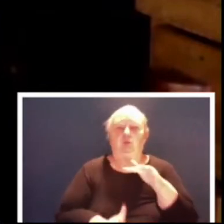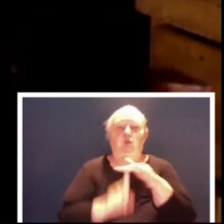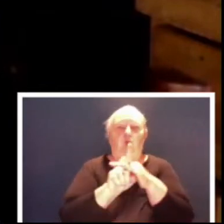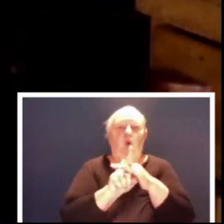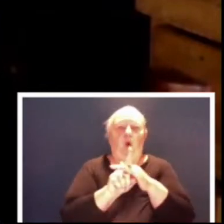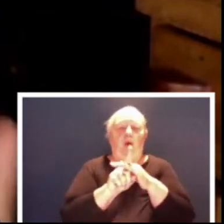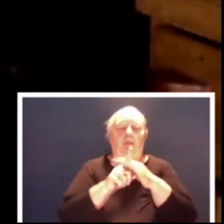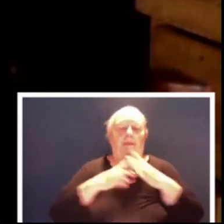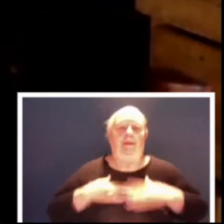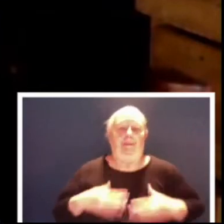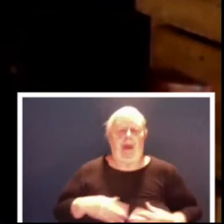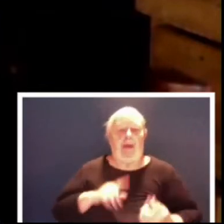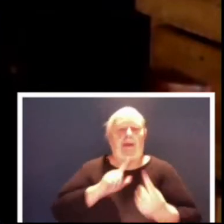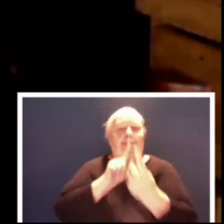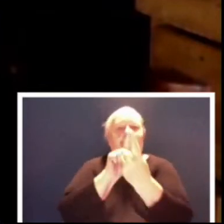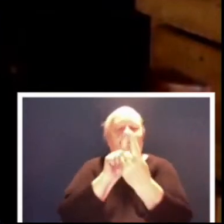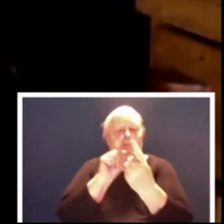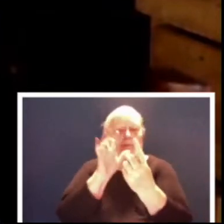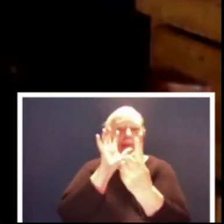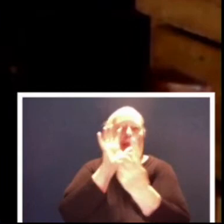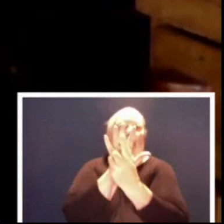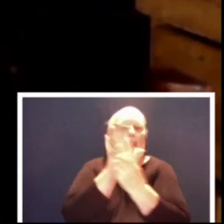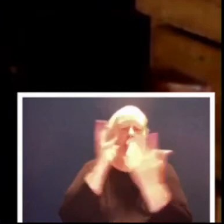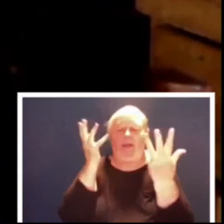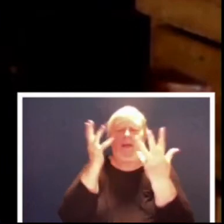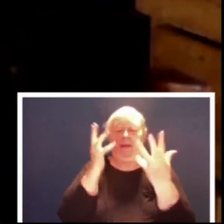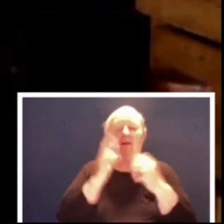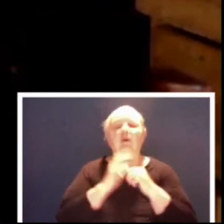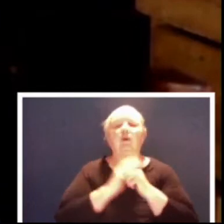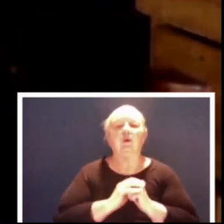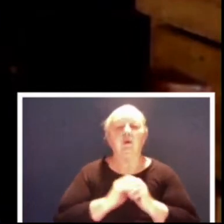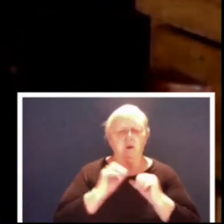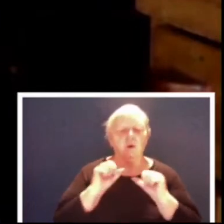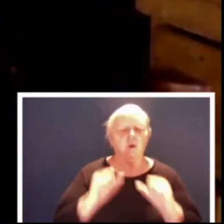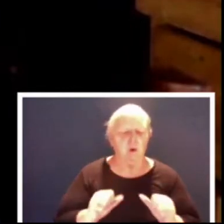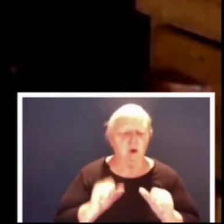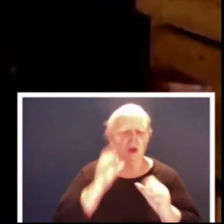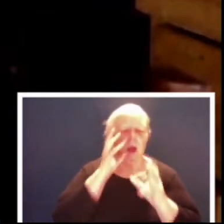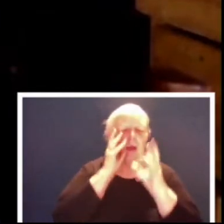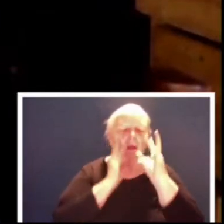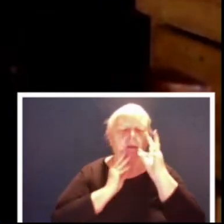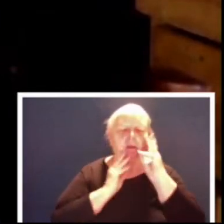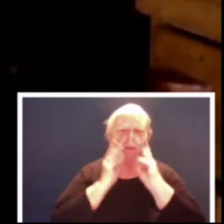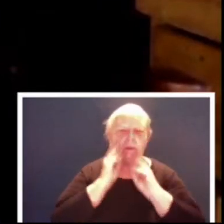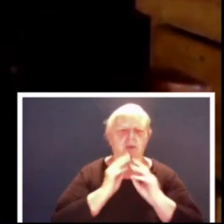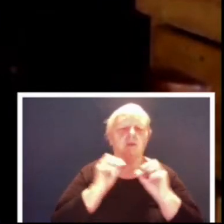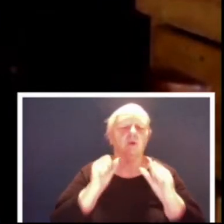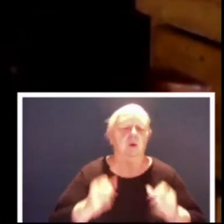it still is able to provide those experiences that you get when you recharge and go do fun things.